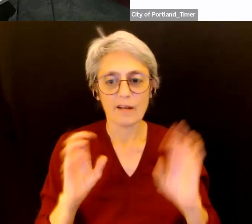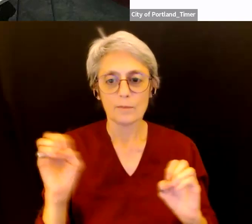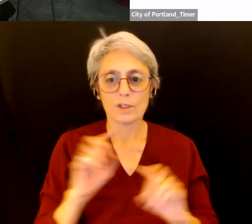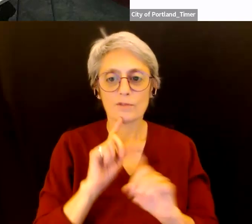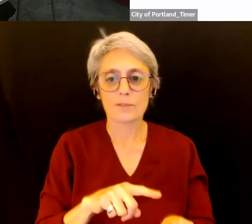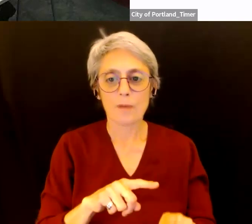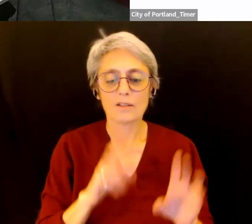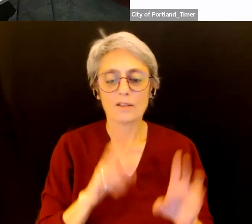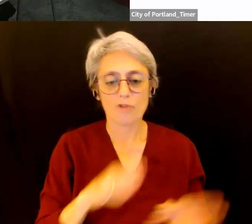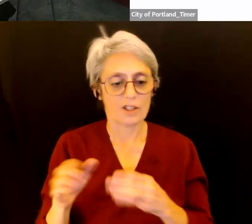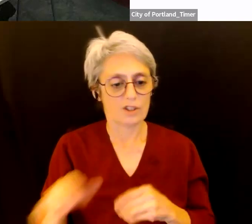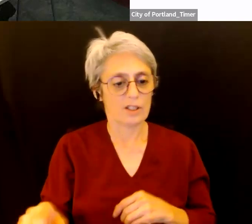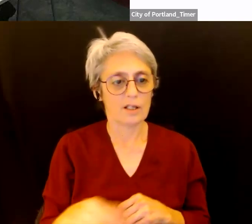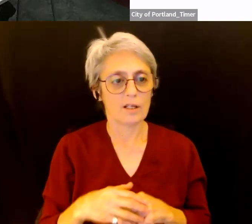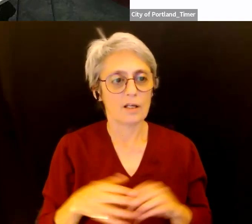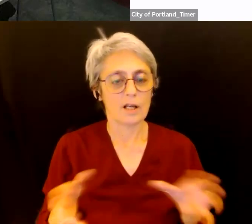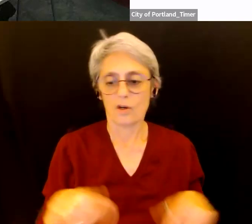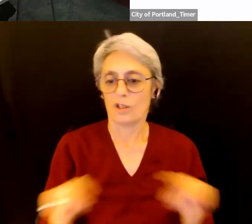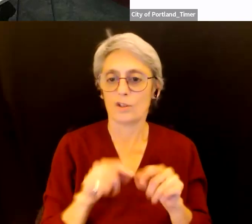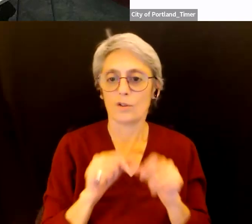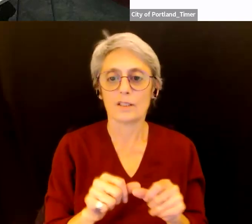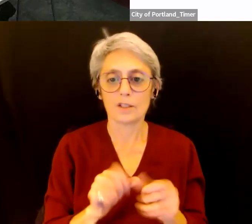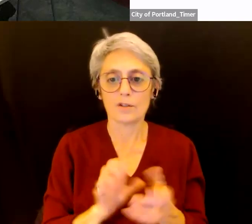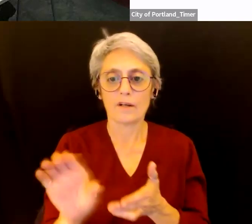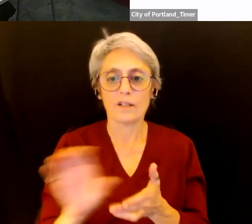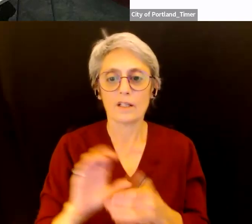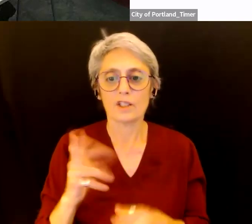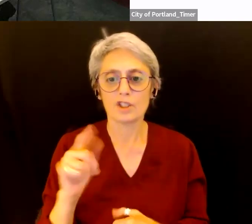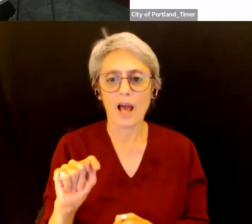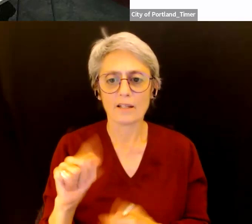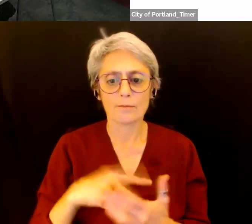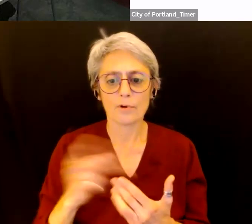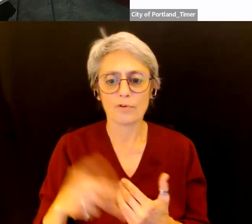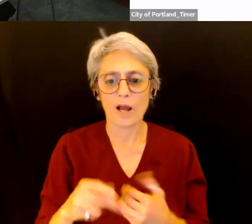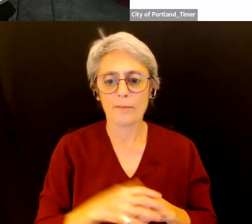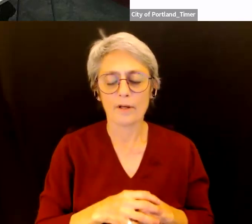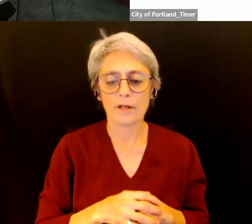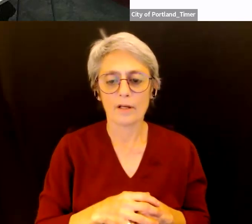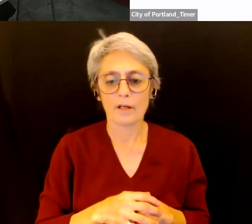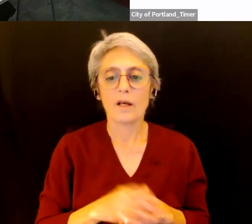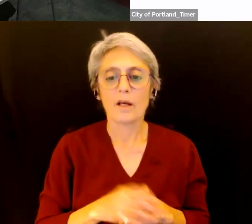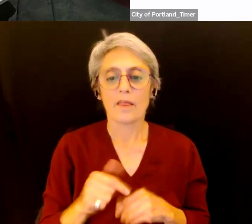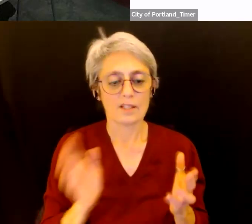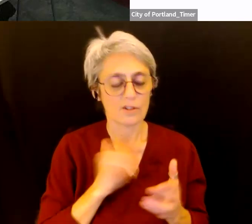I urge you to continue funding the CHAT program. Which serves our community and emergency responders.